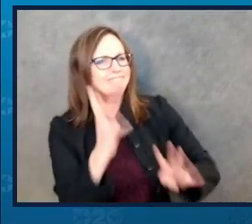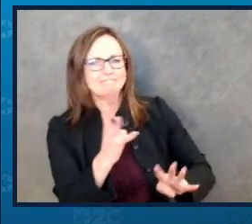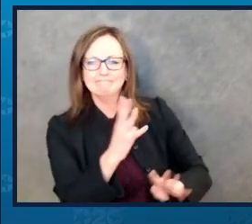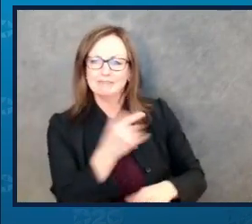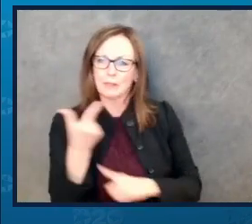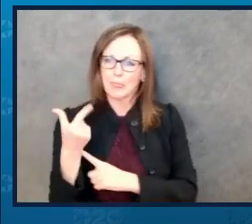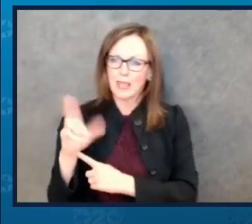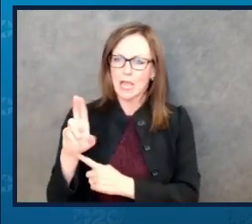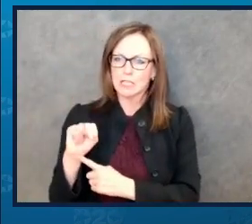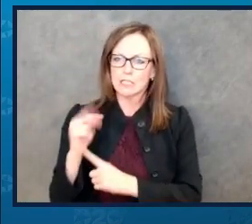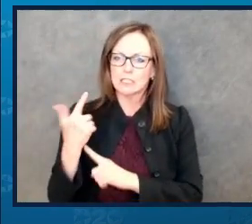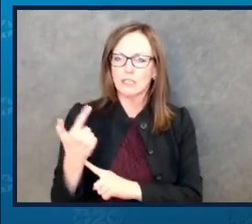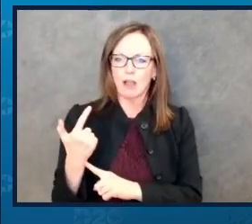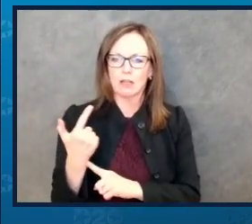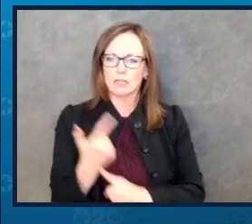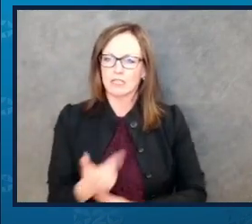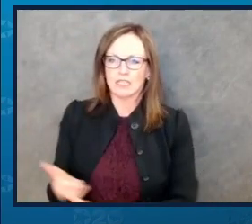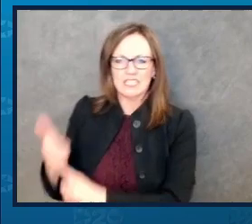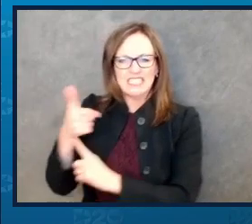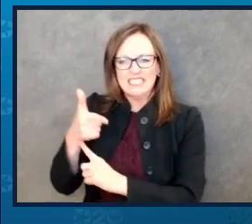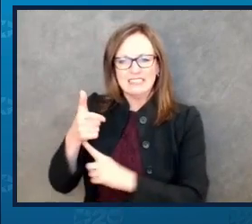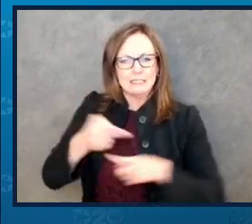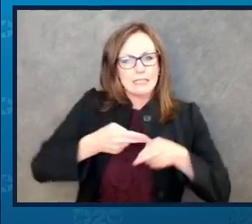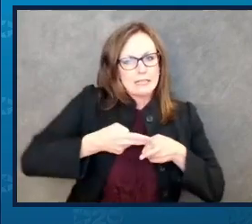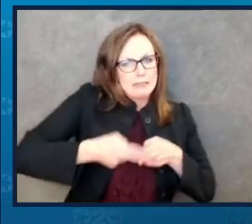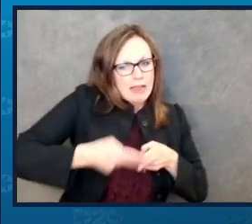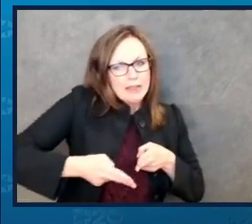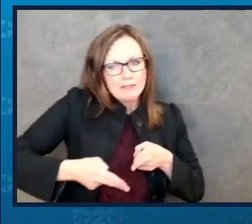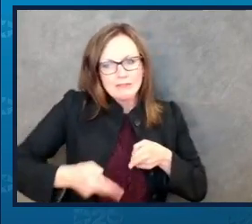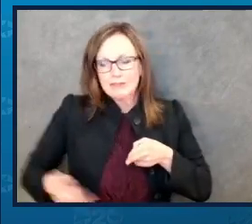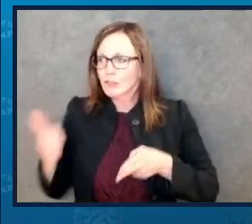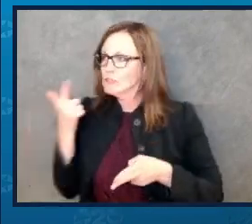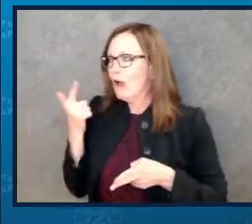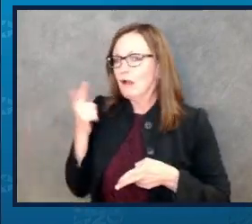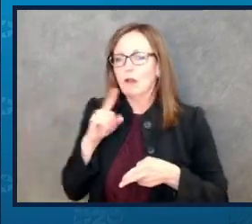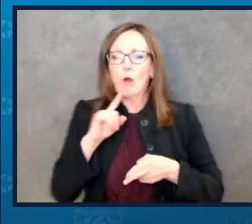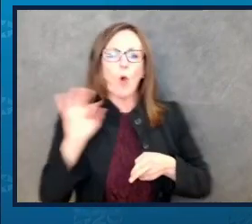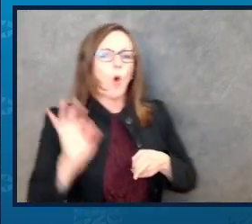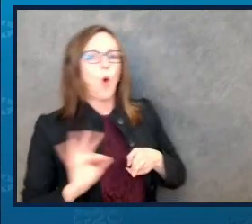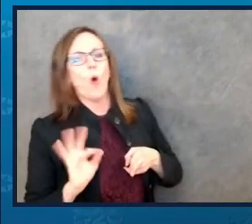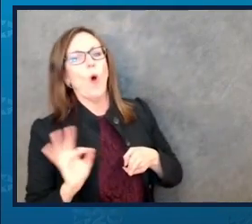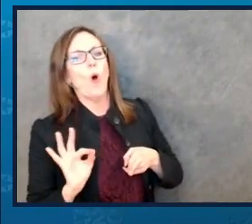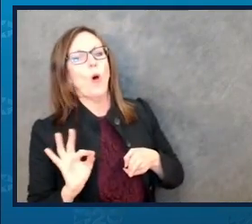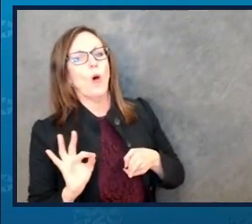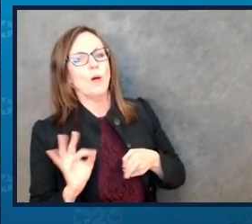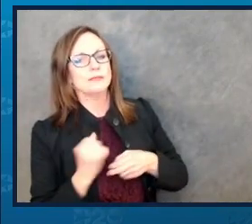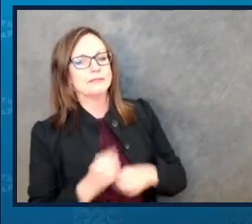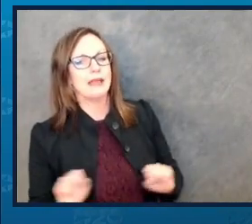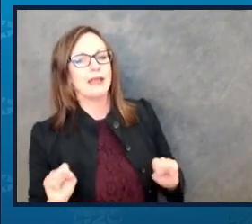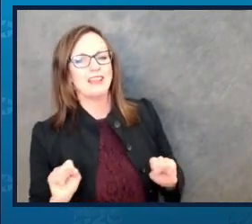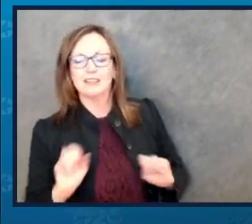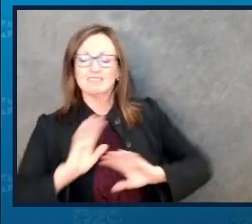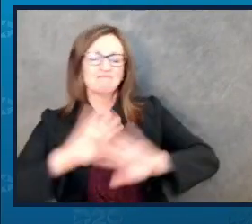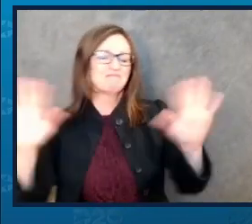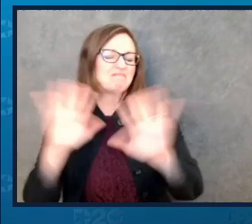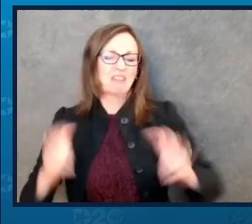WE CALL B.S. THEY SAY NO LAWS COULD HAVE BEEN ABLE TO SPREN THE HUNDREDS OF